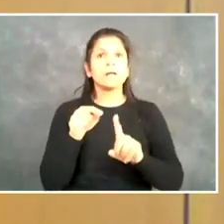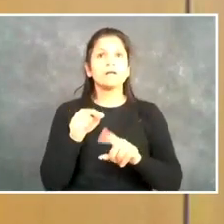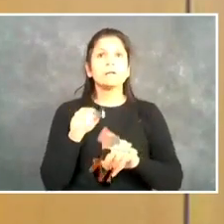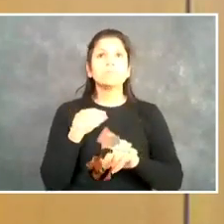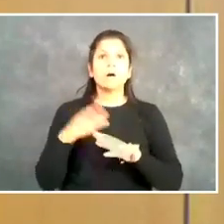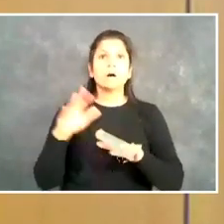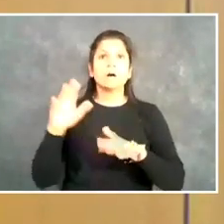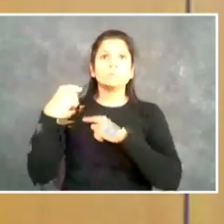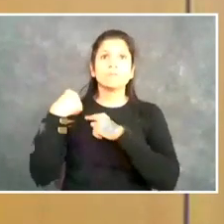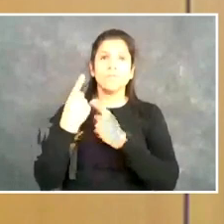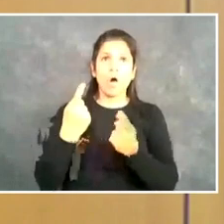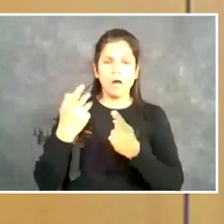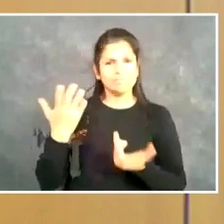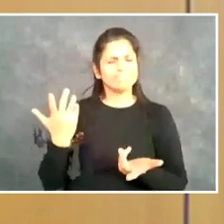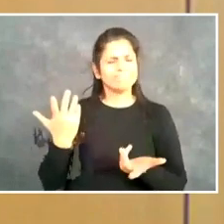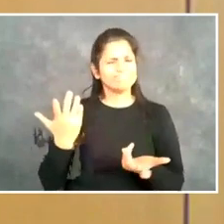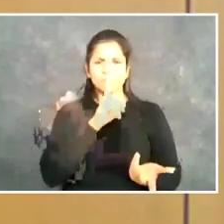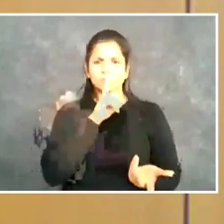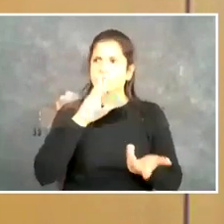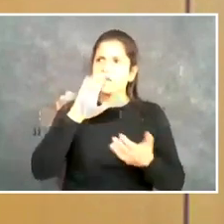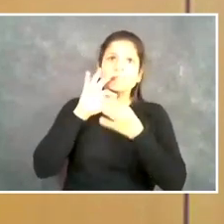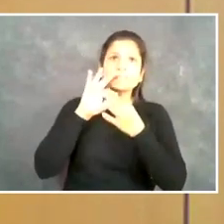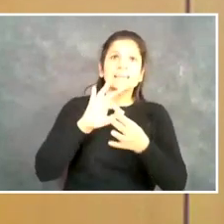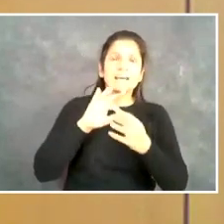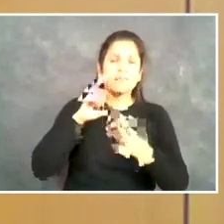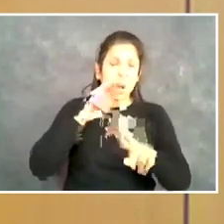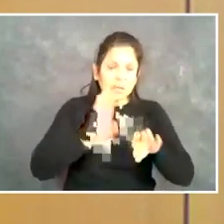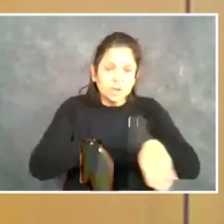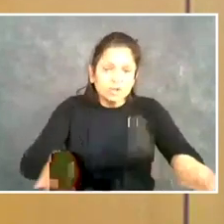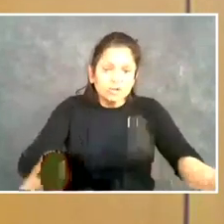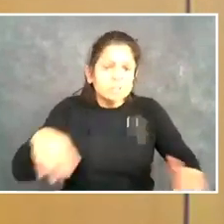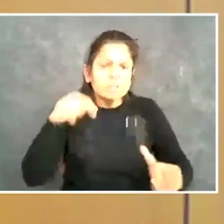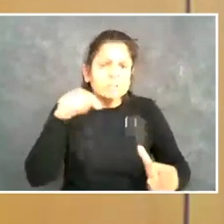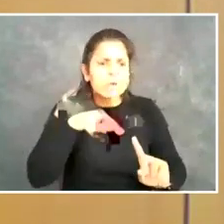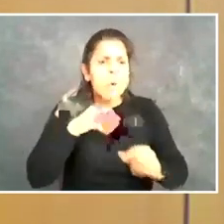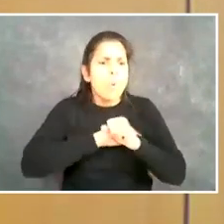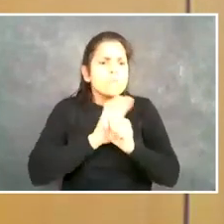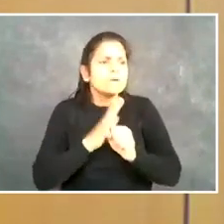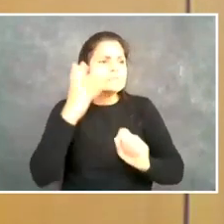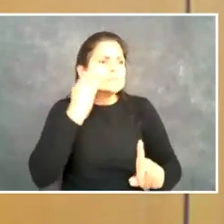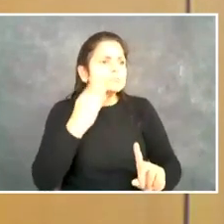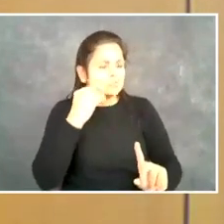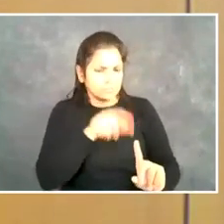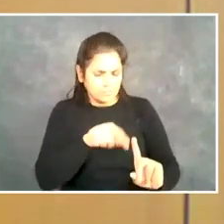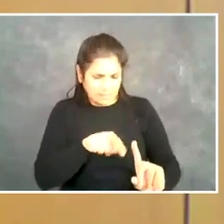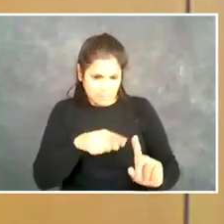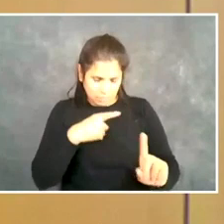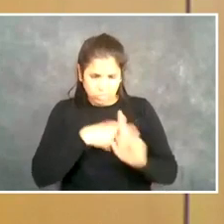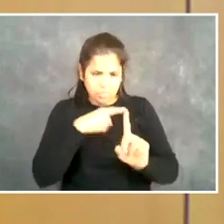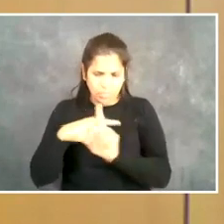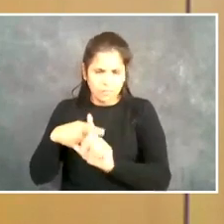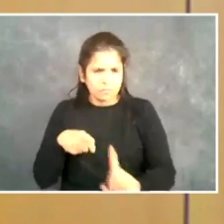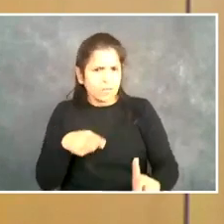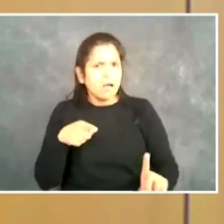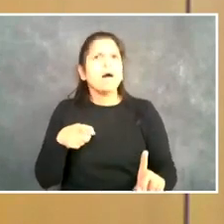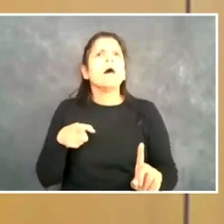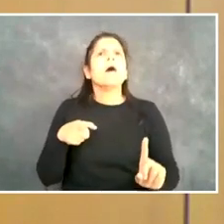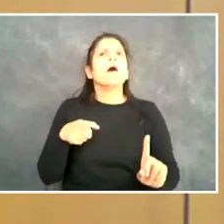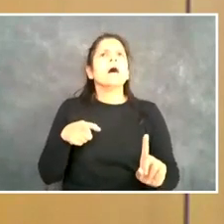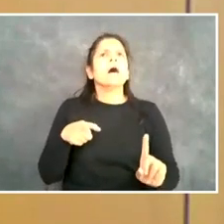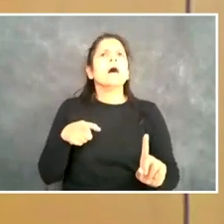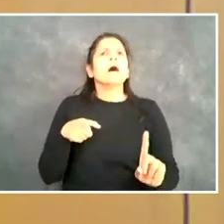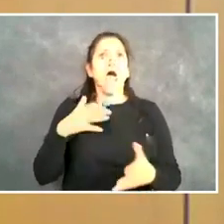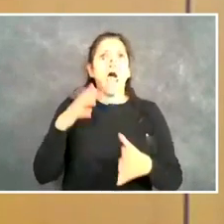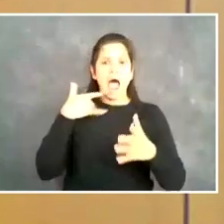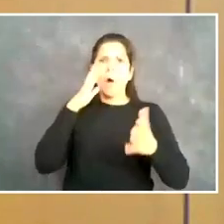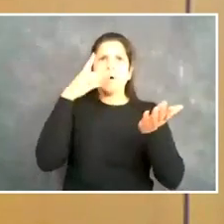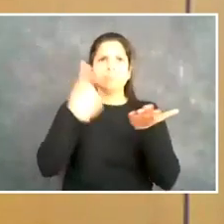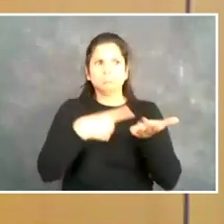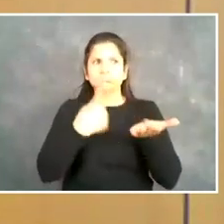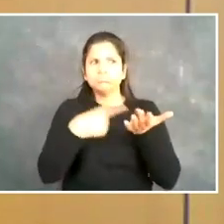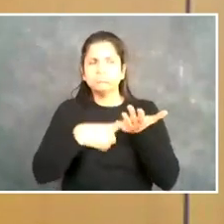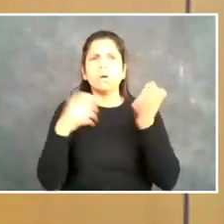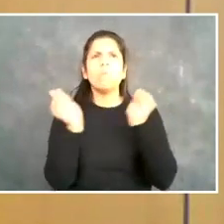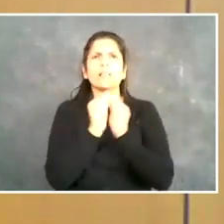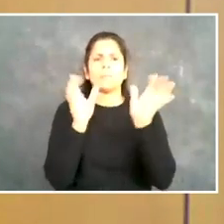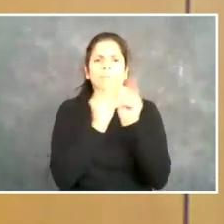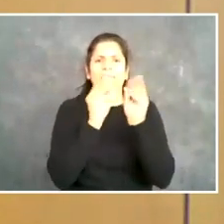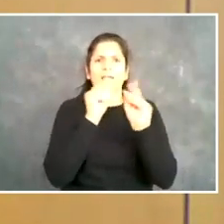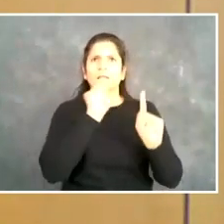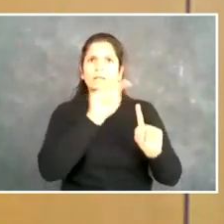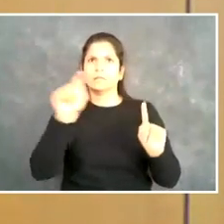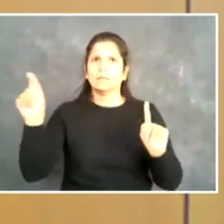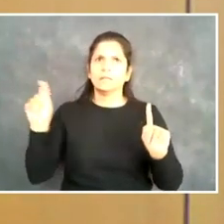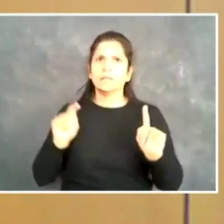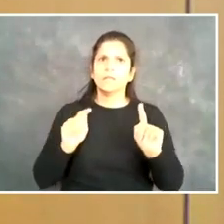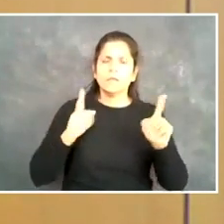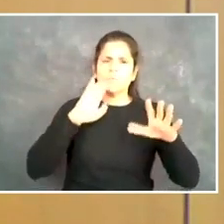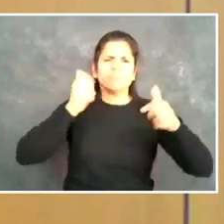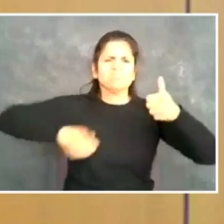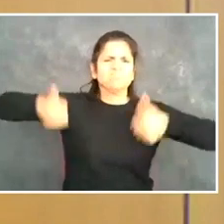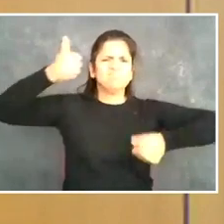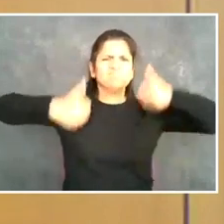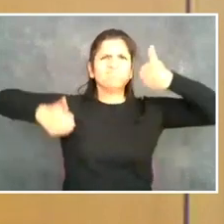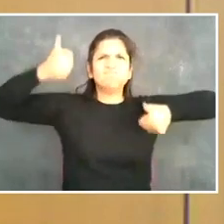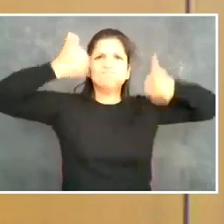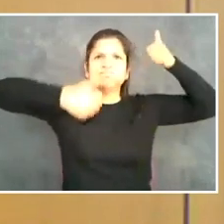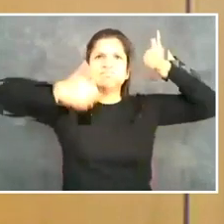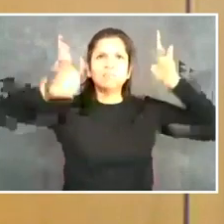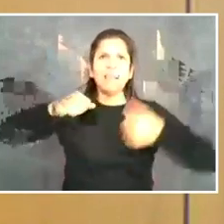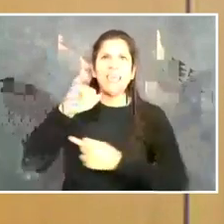WAYS IN WHICH THE CORONAVIRUS